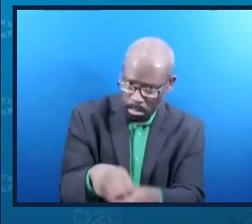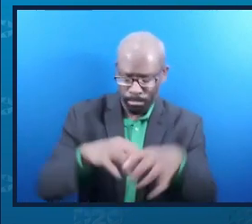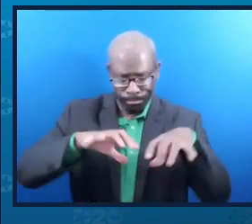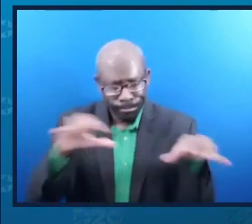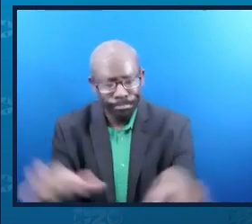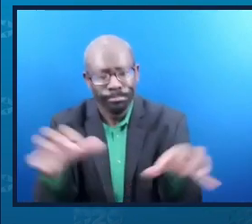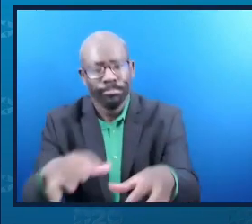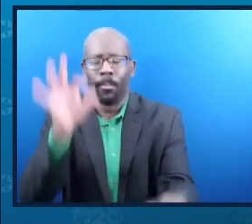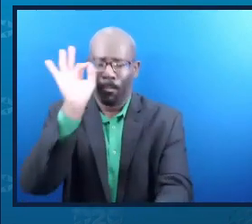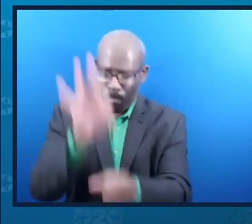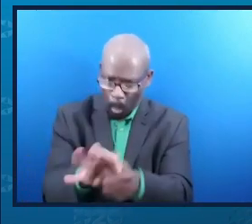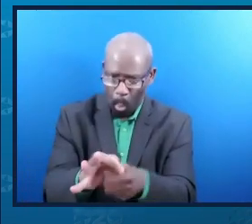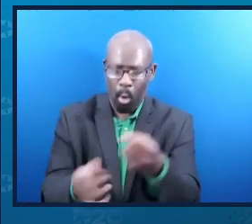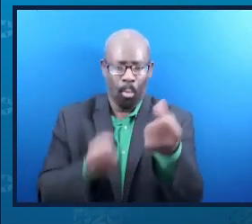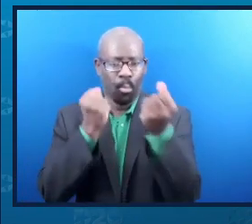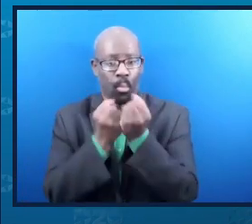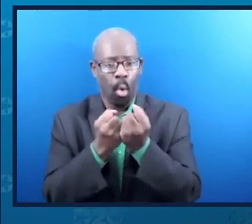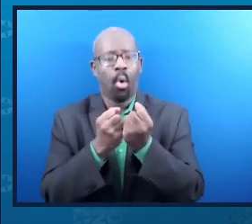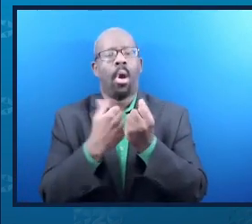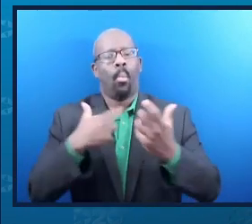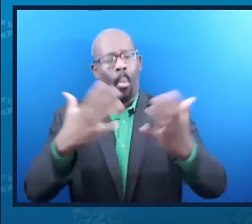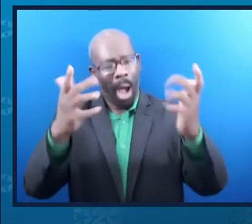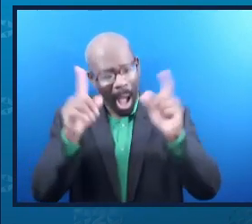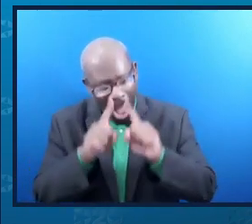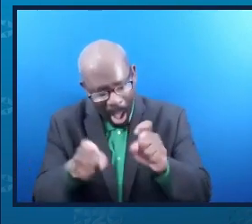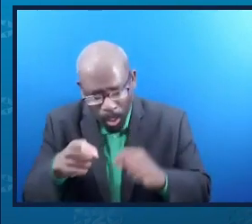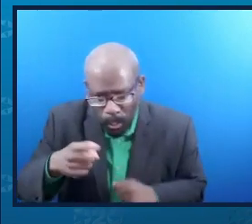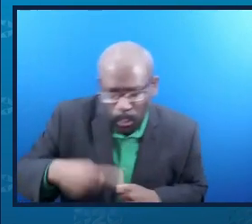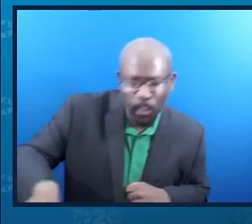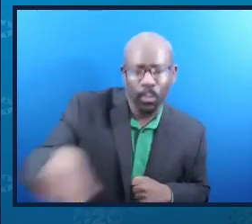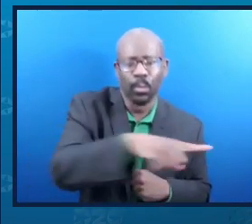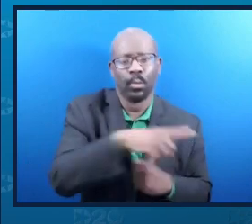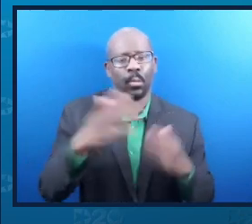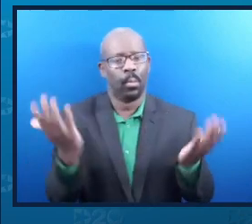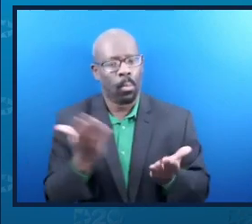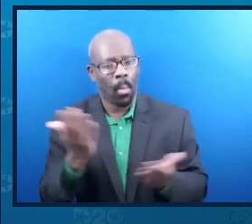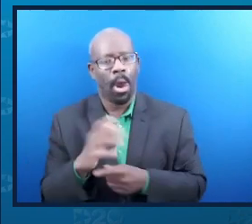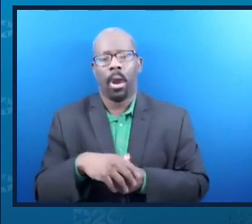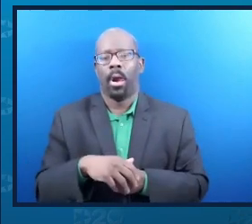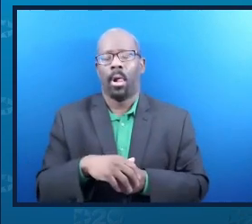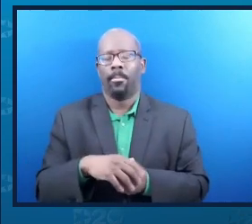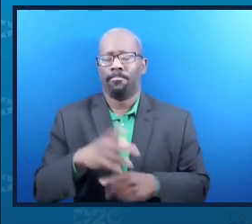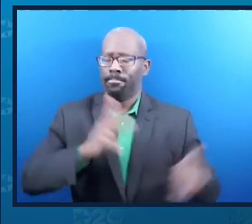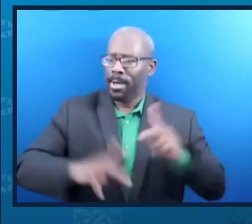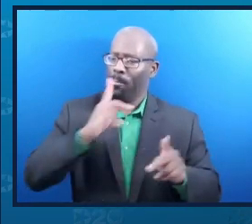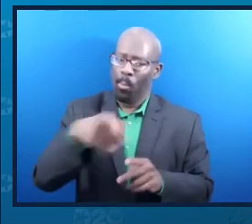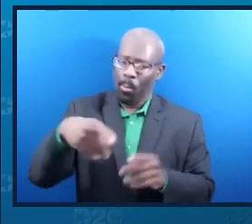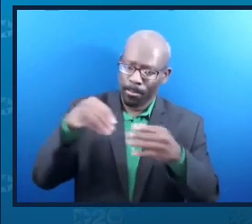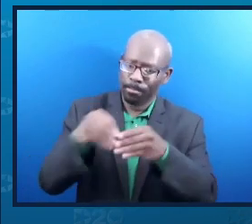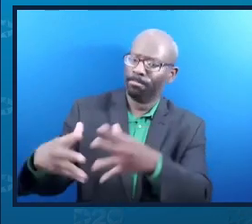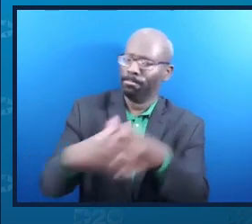BELIEVE IN YOUR OWN ABILITY TO EMBRACE YOUR OWN RESPONSIBILITY